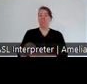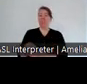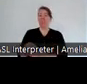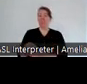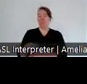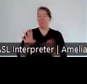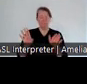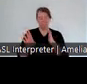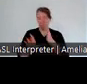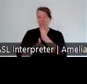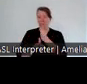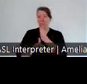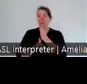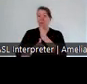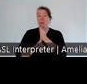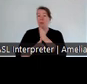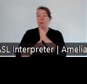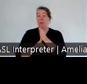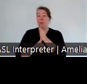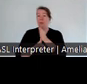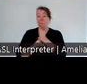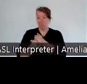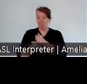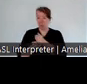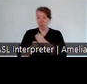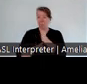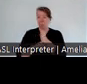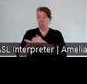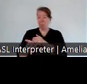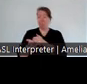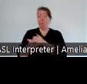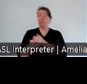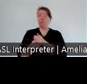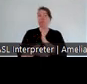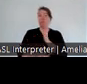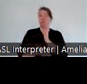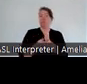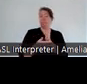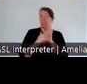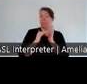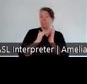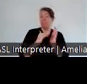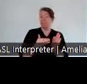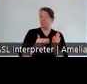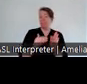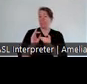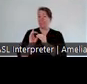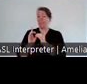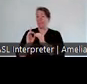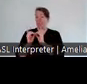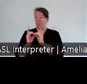another minor that I work with quite a bit is the Textual Studies and Digital Humanities minor, TXTDS.